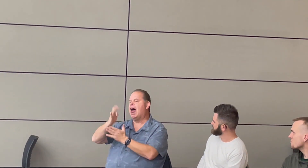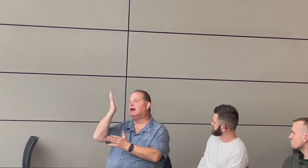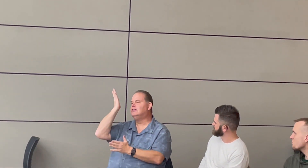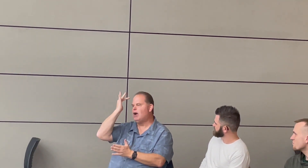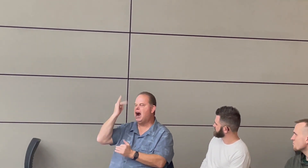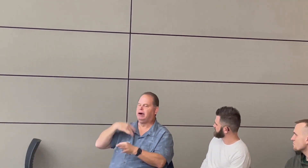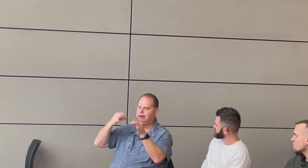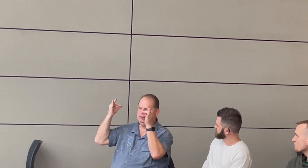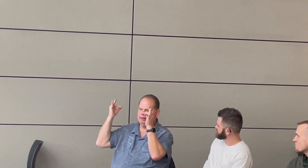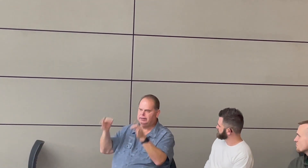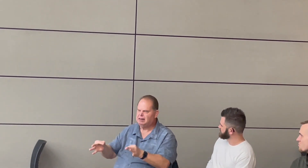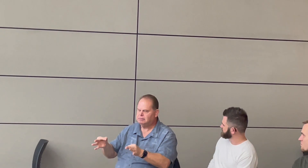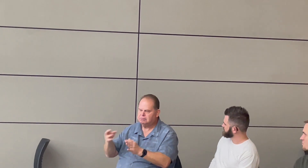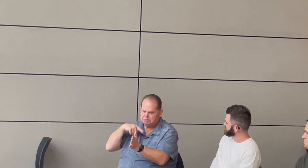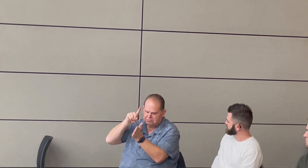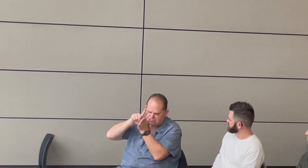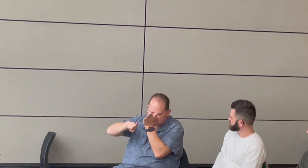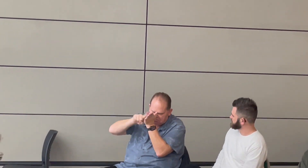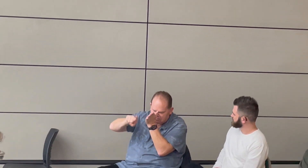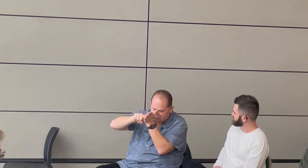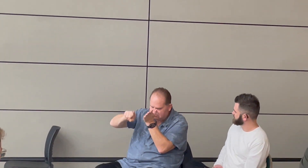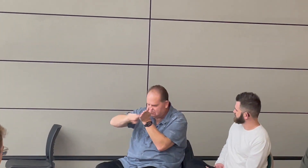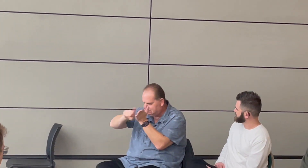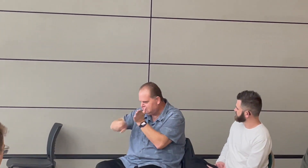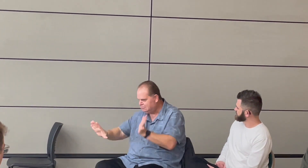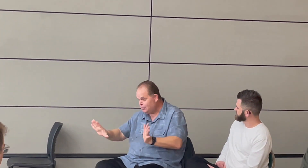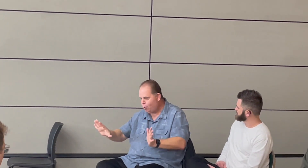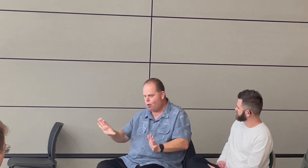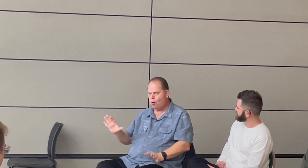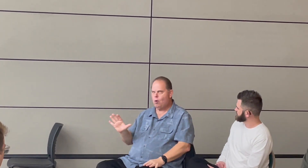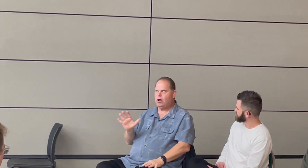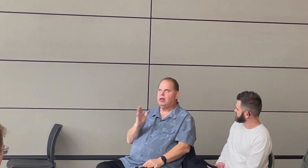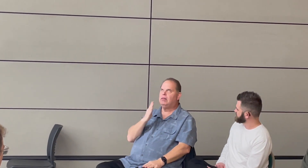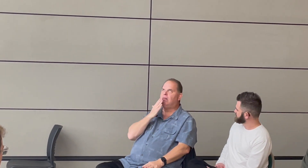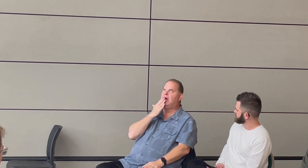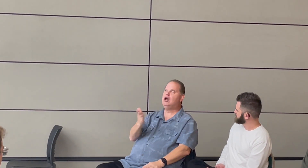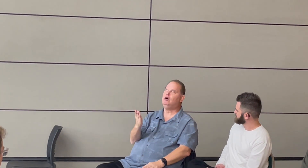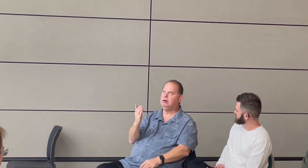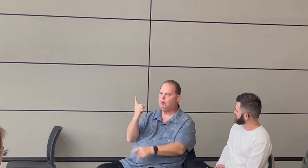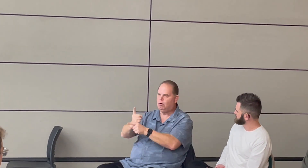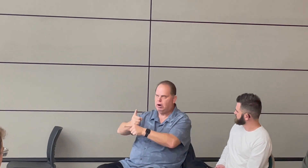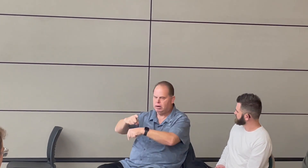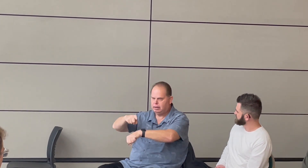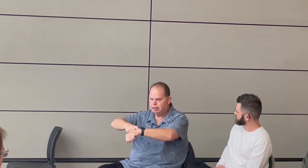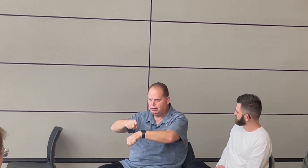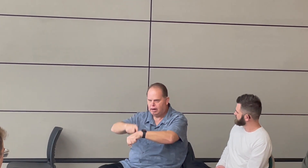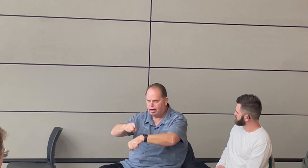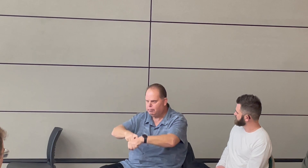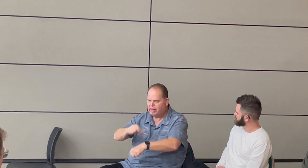that with the hearing world so all in all that's why I decided to go ahead and look up uh clear